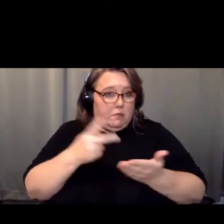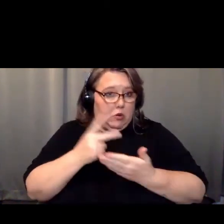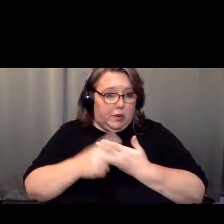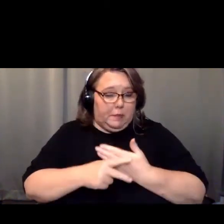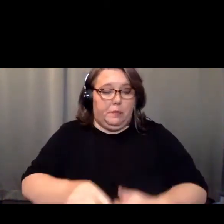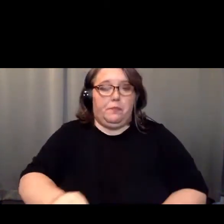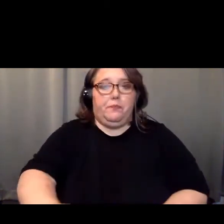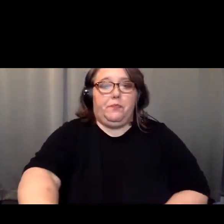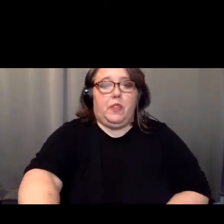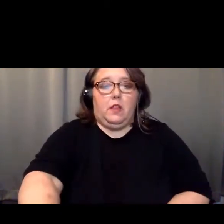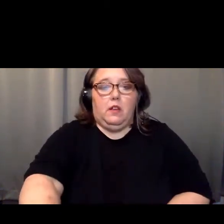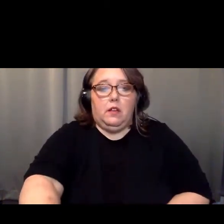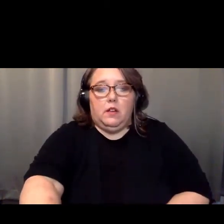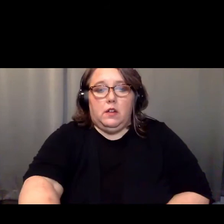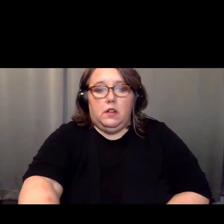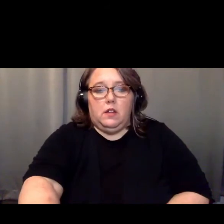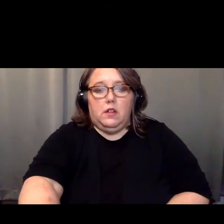And we'll discuss eligibility here in a few.